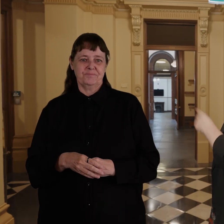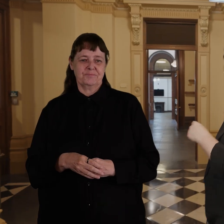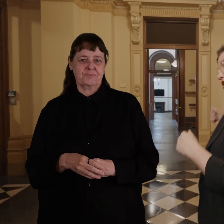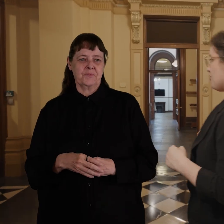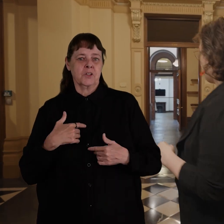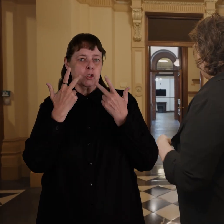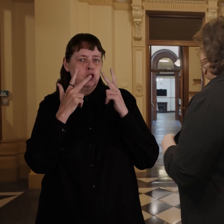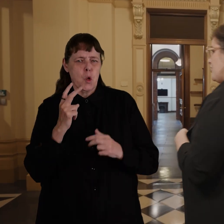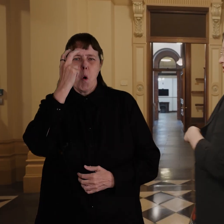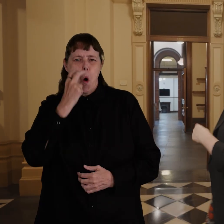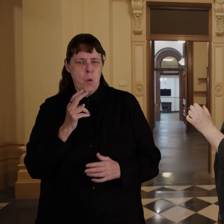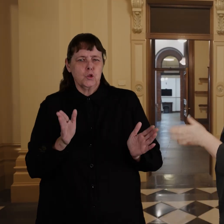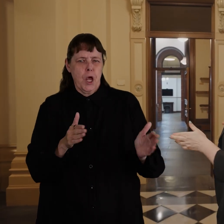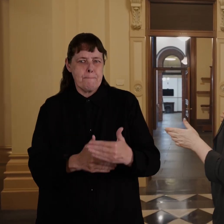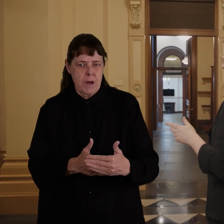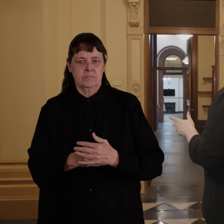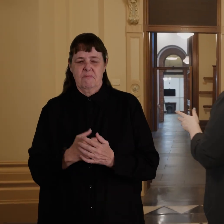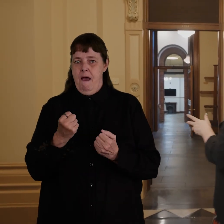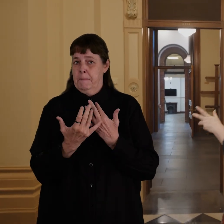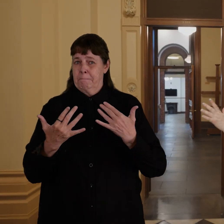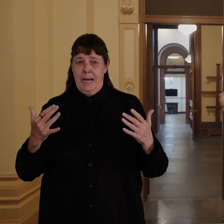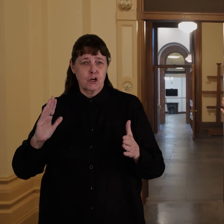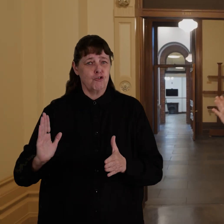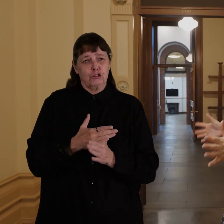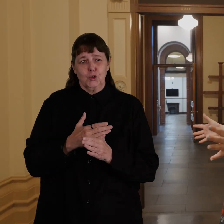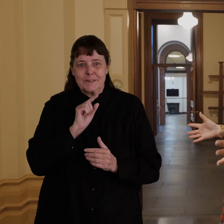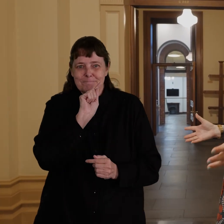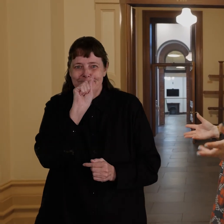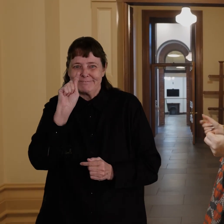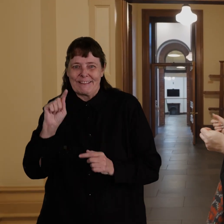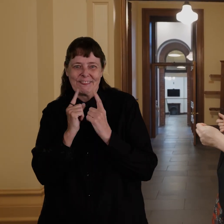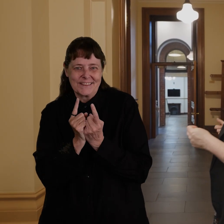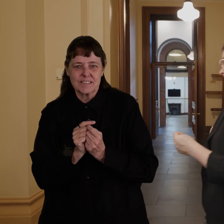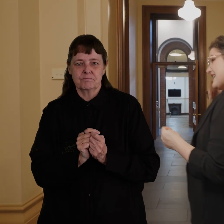I'll show you through to the Old Chamber, which has many of its original features,